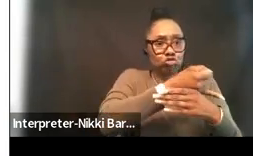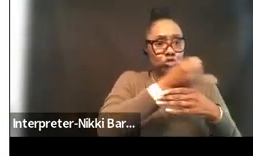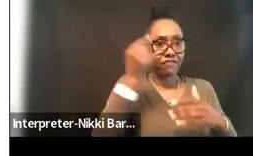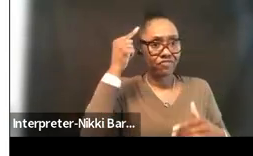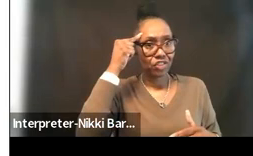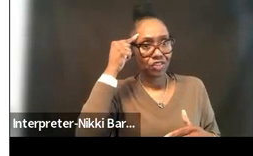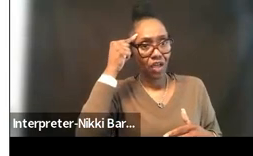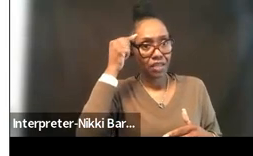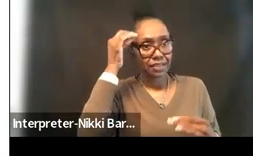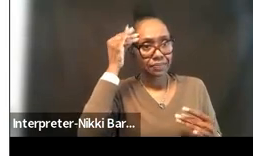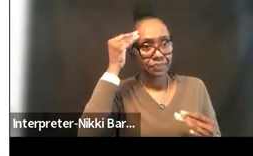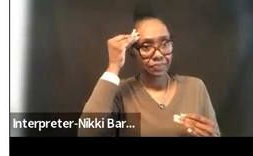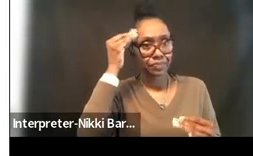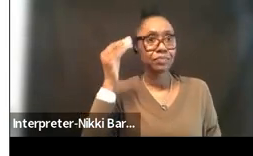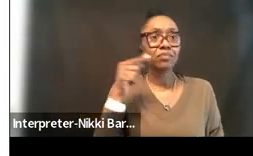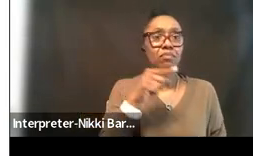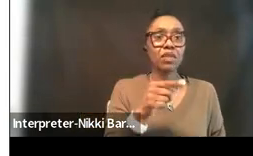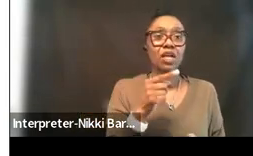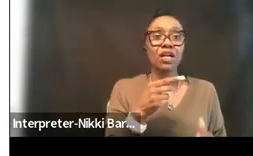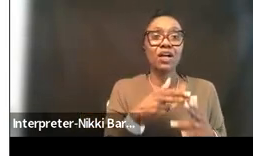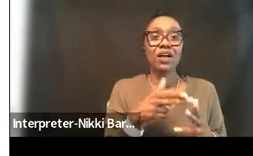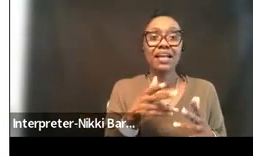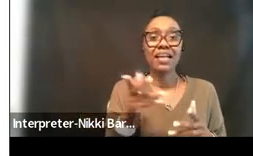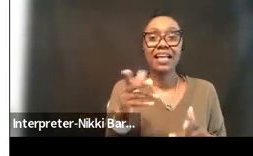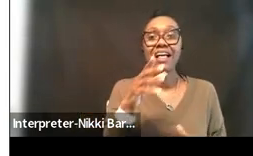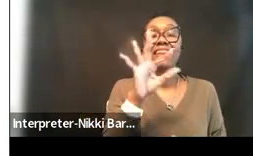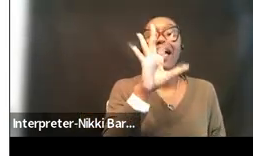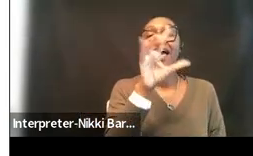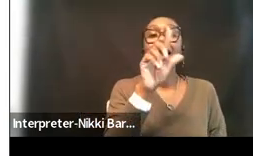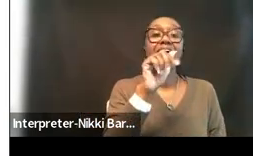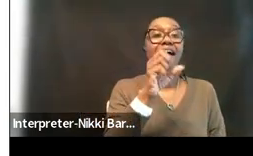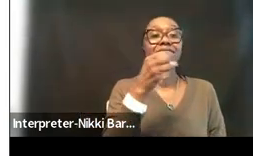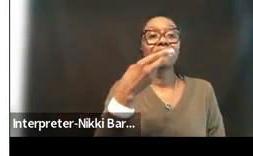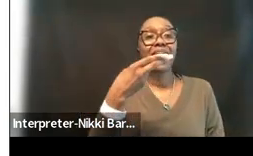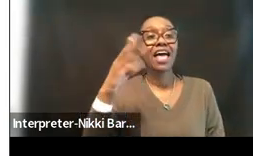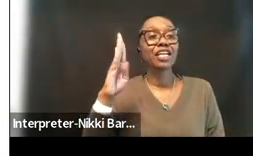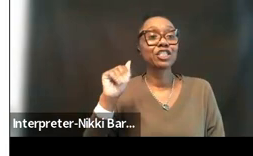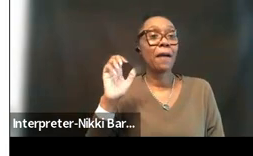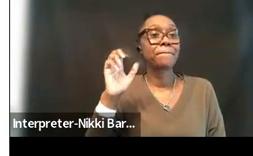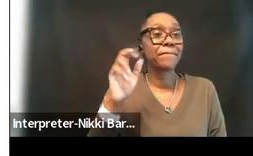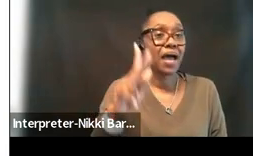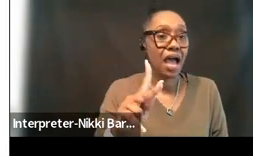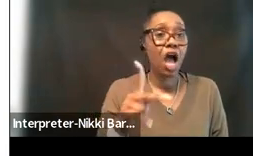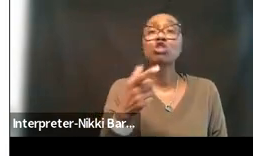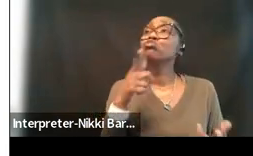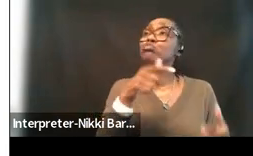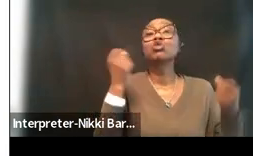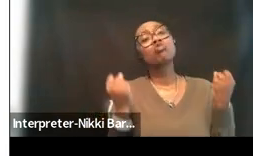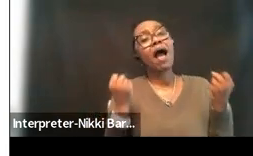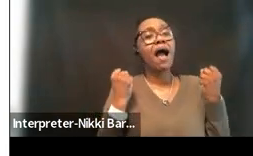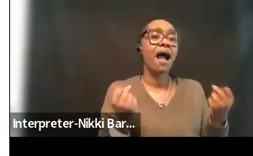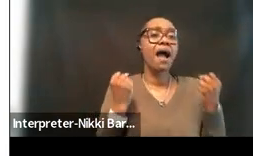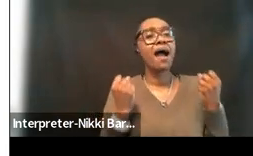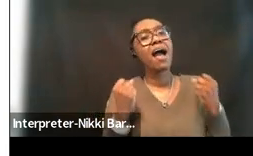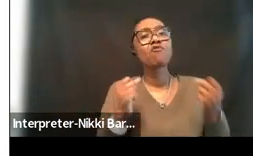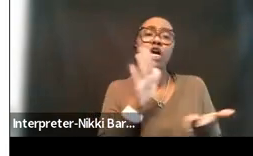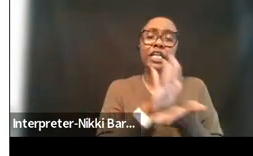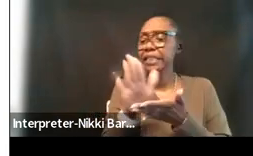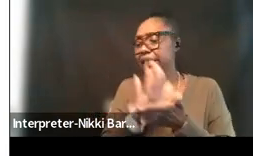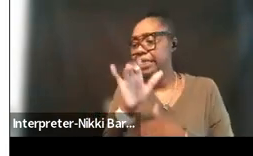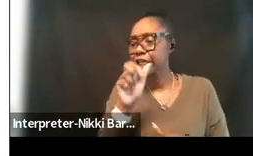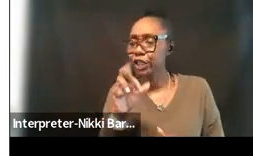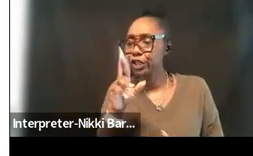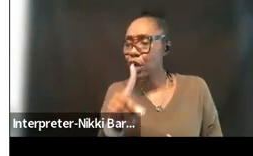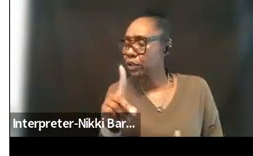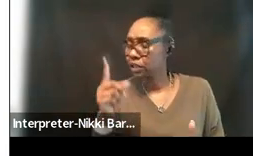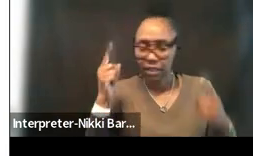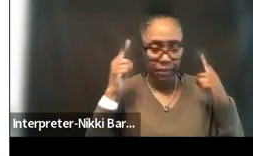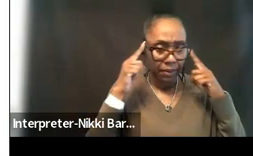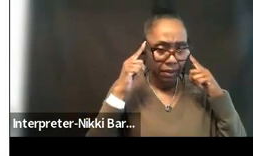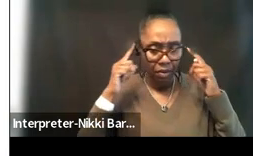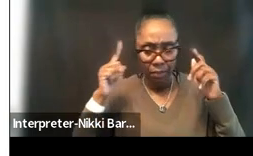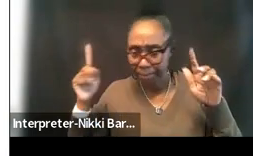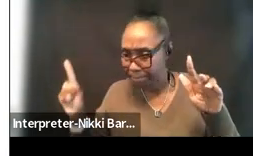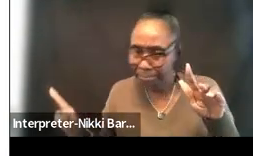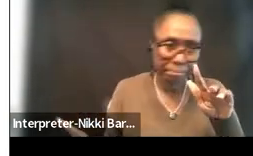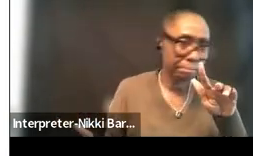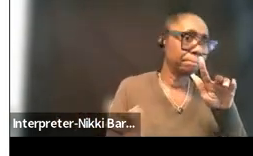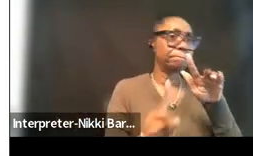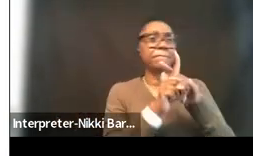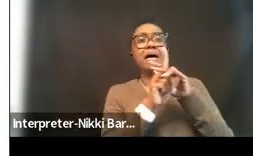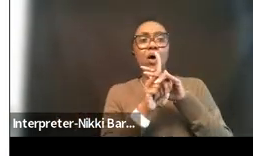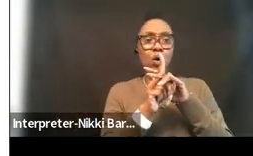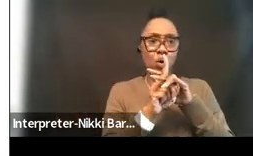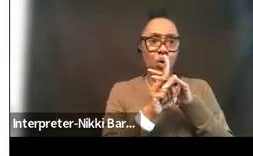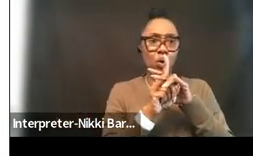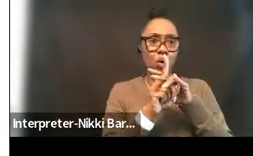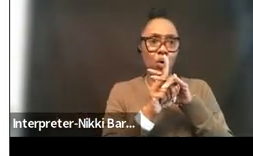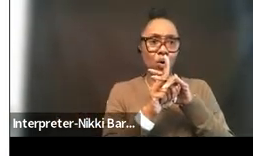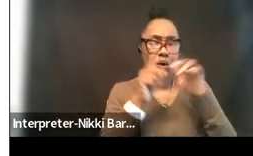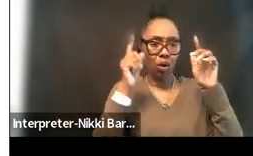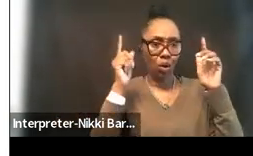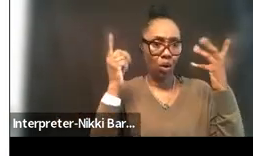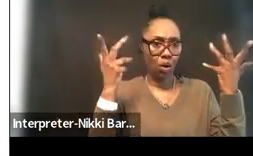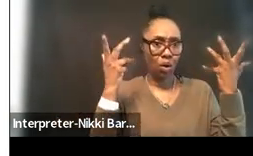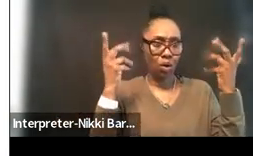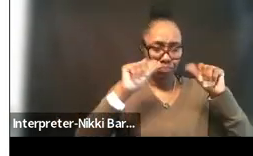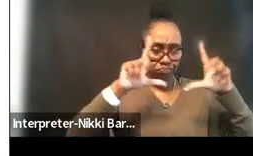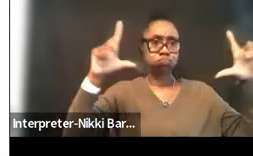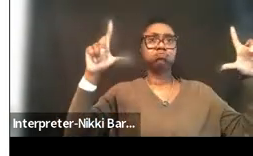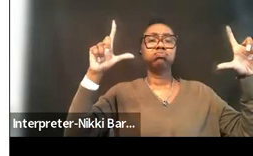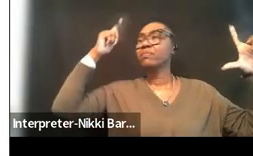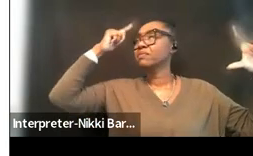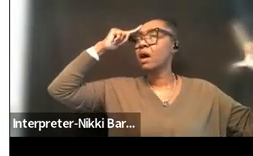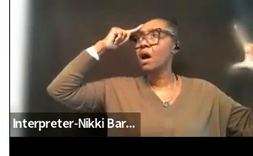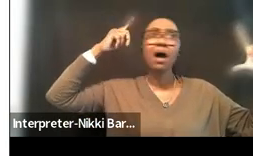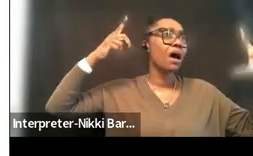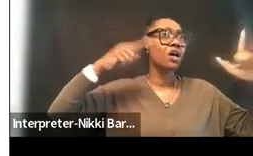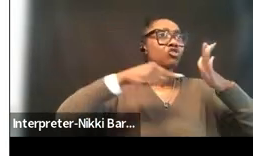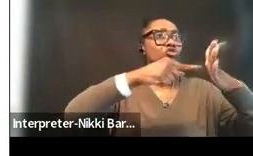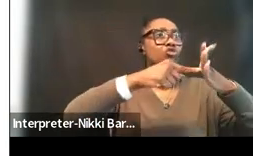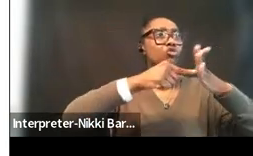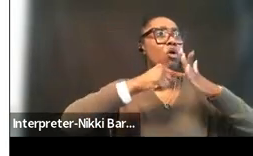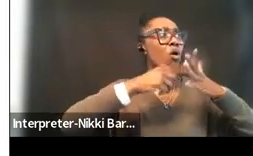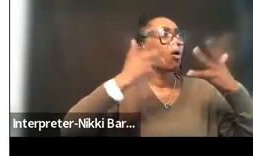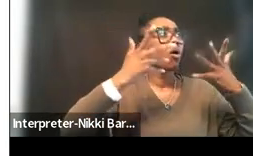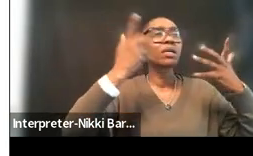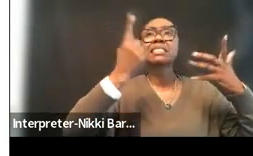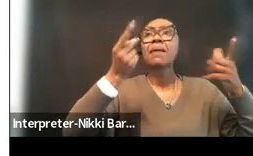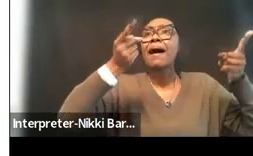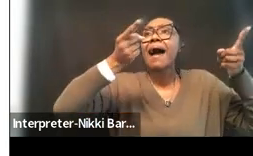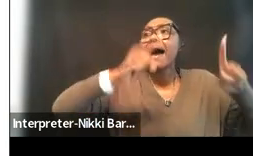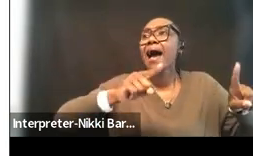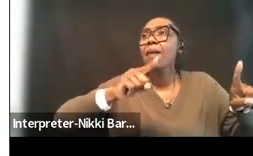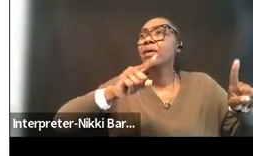We call these a lot of the time flashbacks. Again, where you're just driving down the road or working in your yard and all of a sudden you get this big bold memory, you know, like an IMAX again, just showing you the traumatic event or something related to the traumatic event.